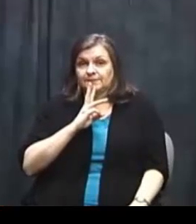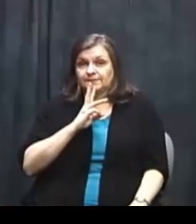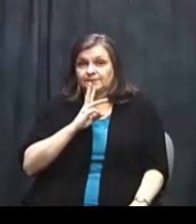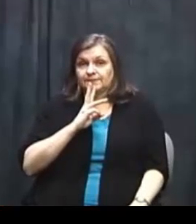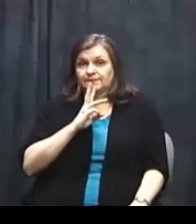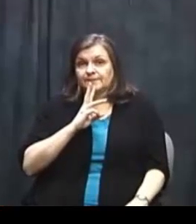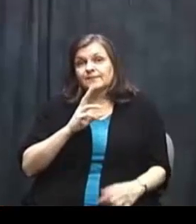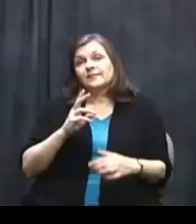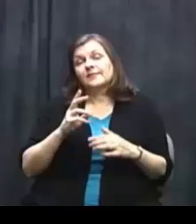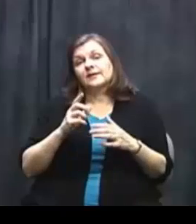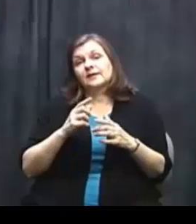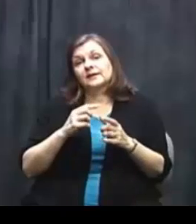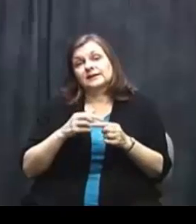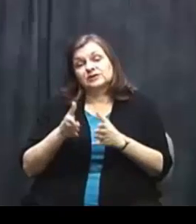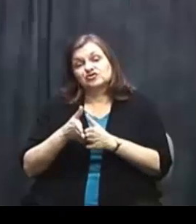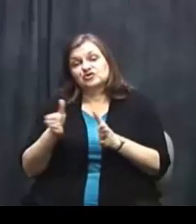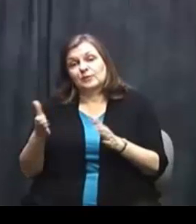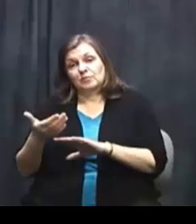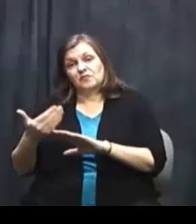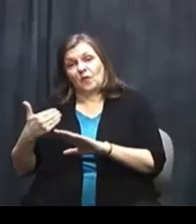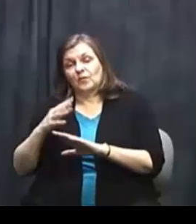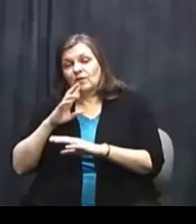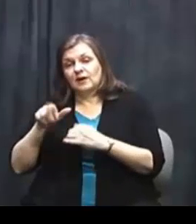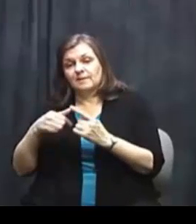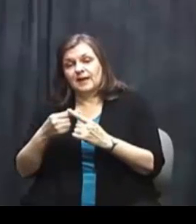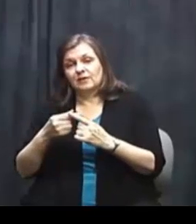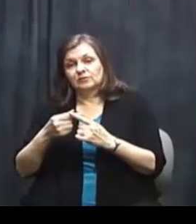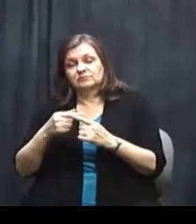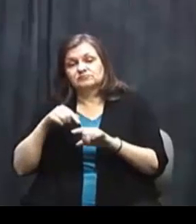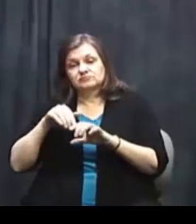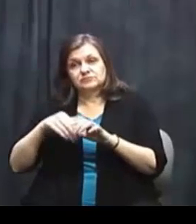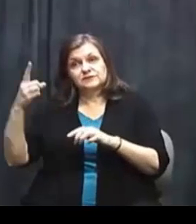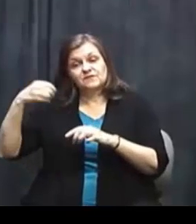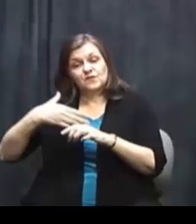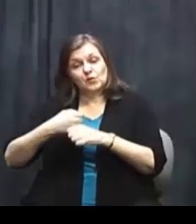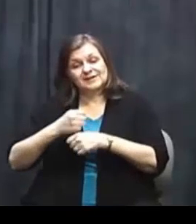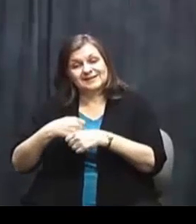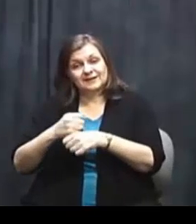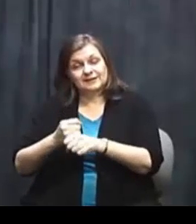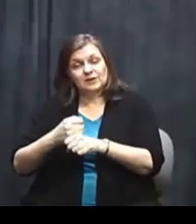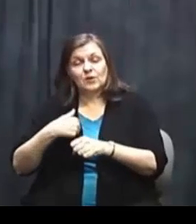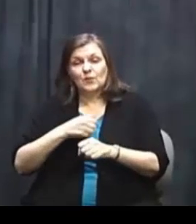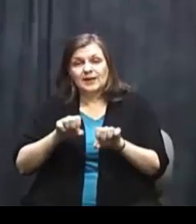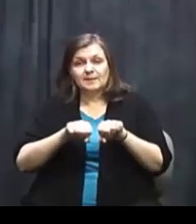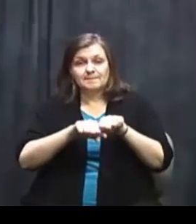so in our reaction overview when we said that we split water